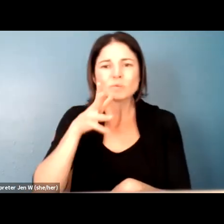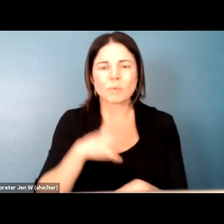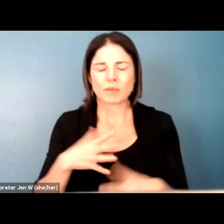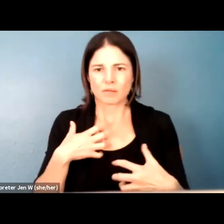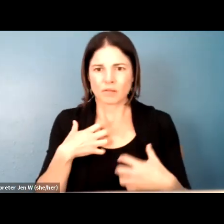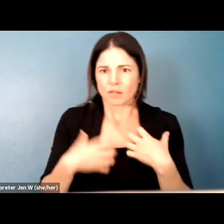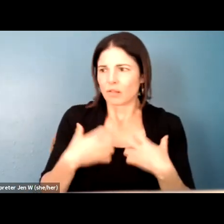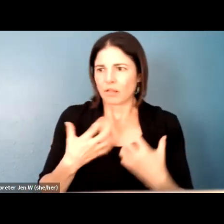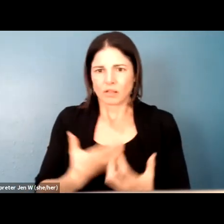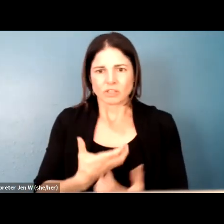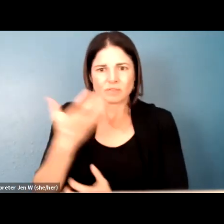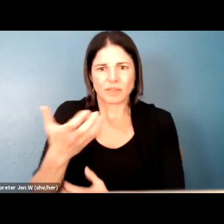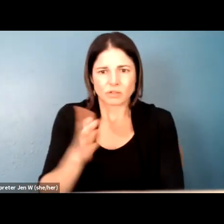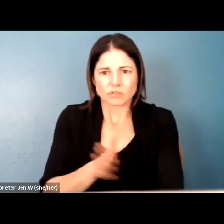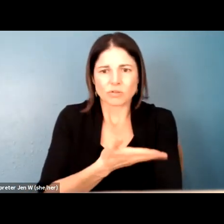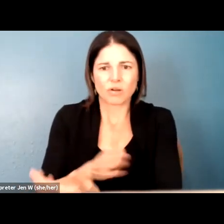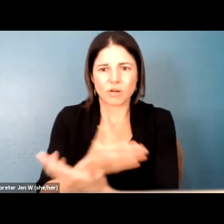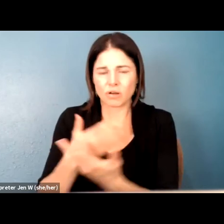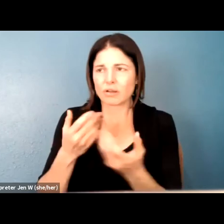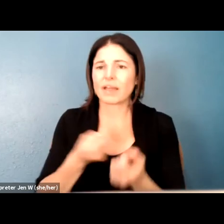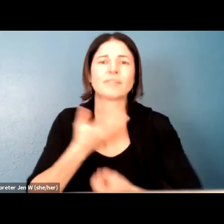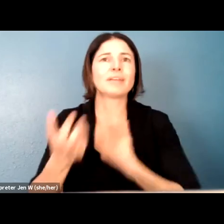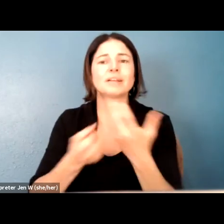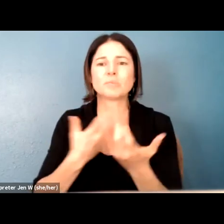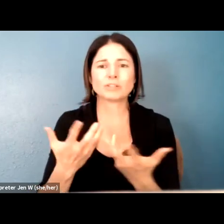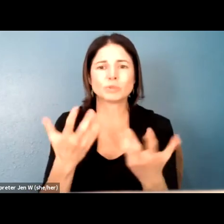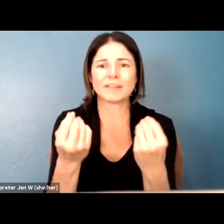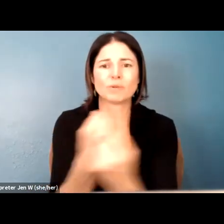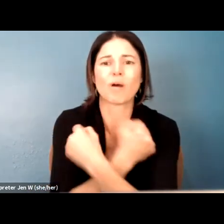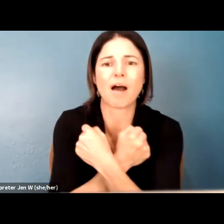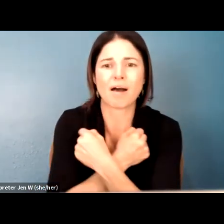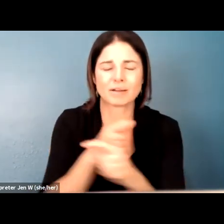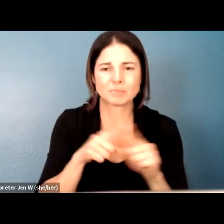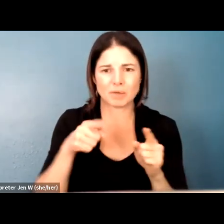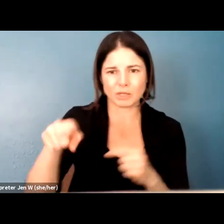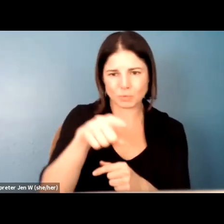their depth and song and prose without wanting to give you hugs because you are not owed any more than what they have already